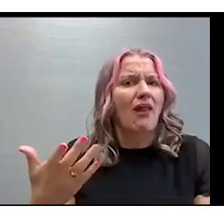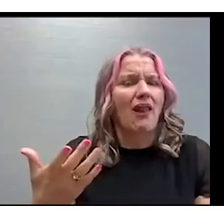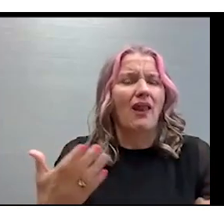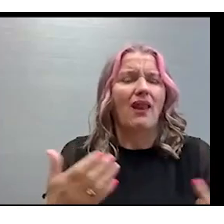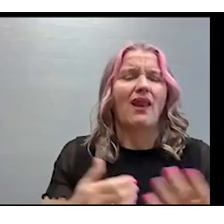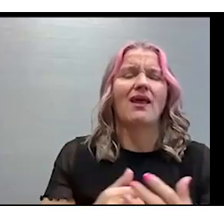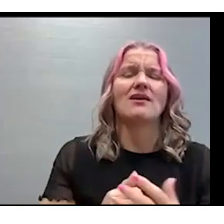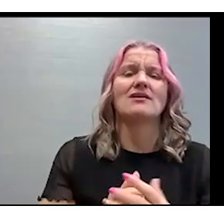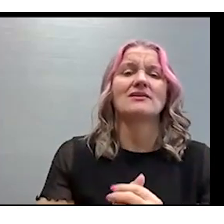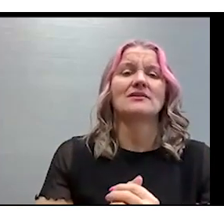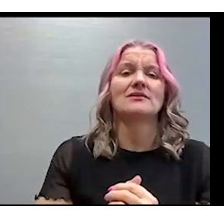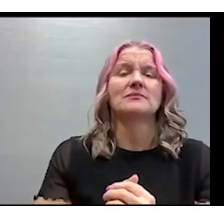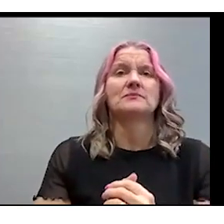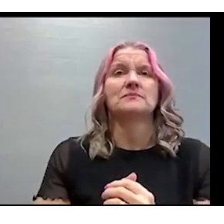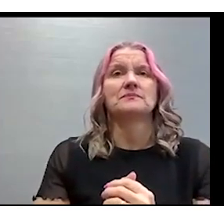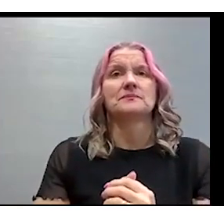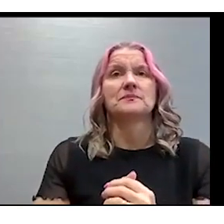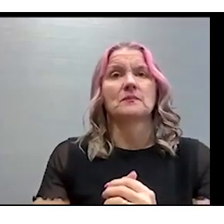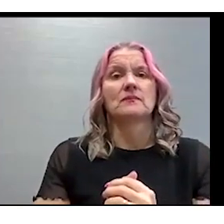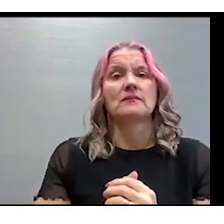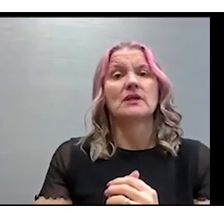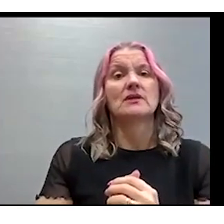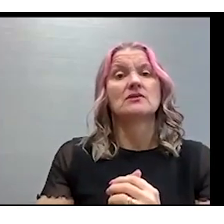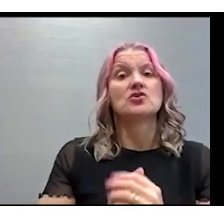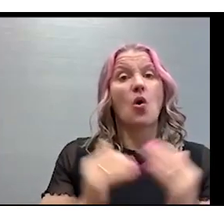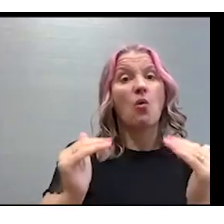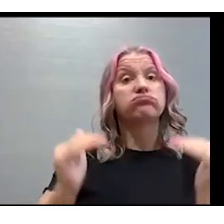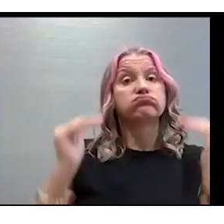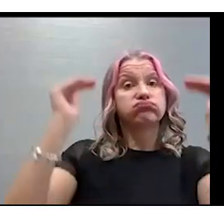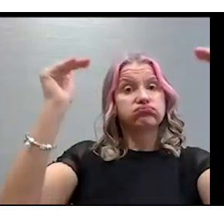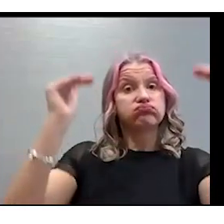So parenthesis to my answer. So temperature is definitely one.